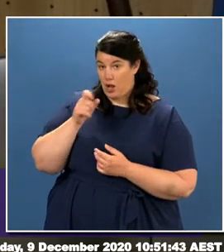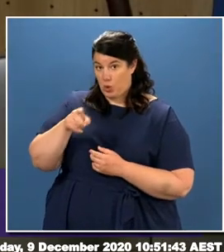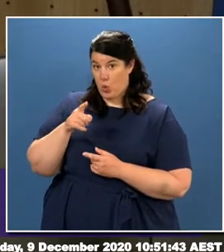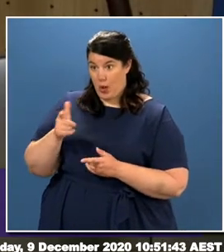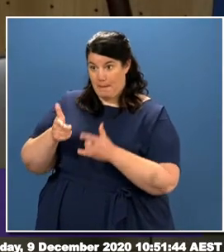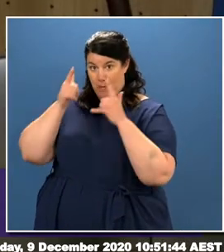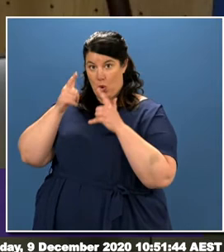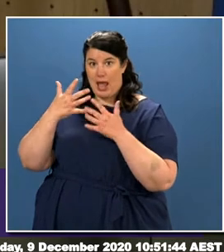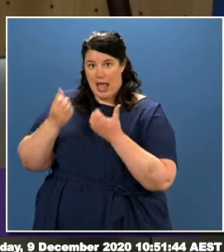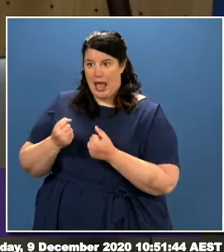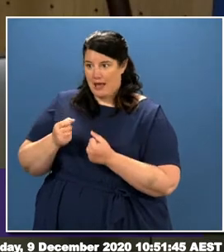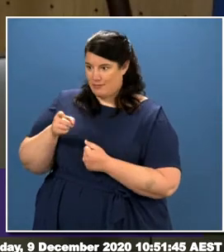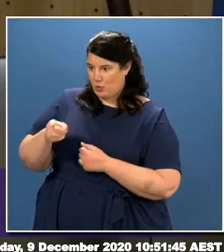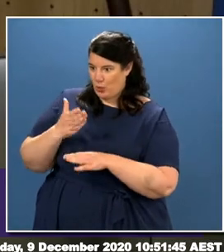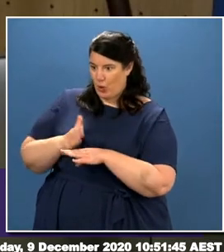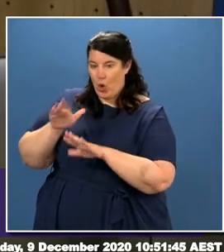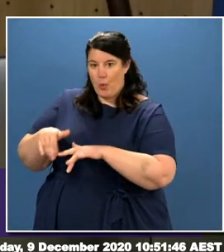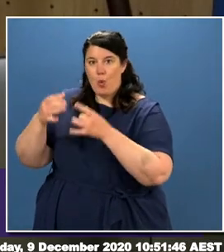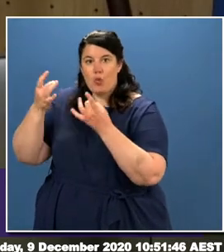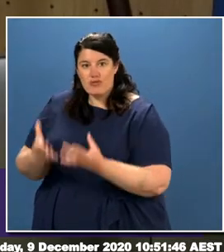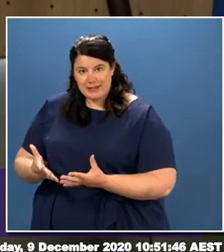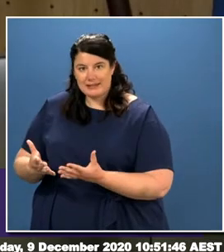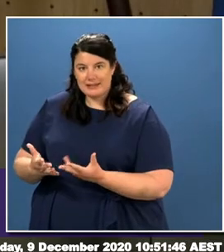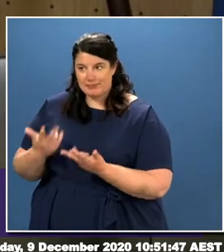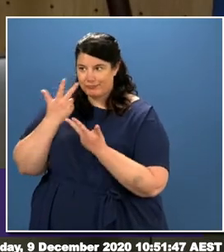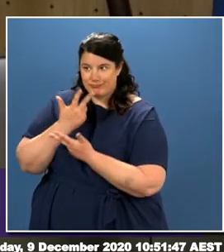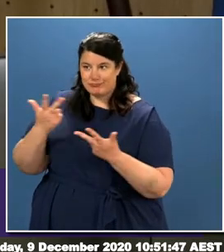they had the example that you had said about how you can work from